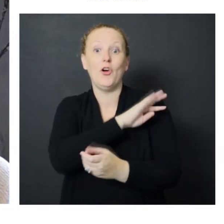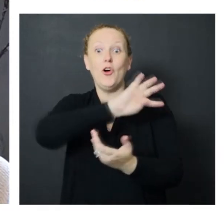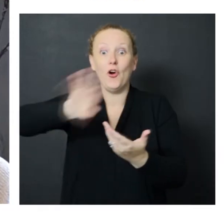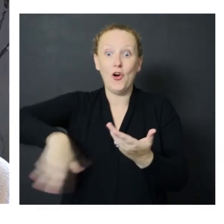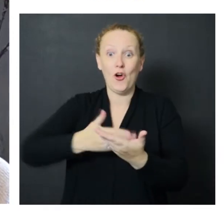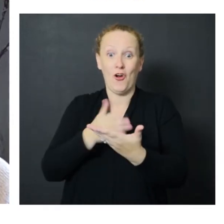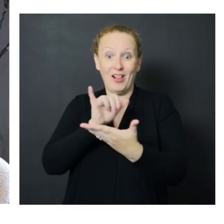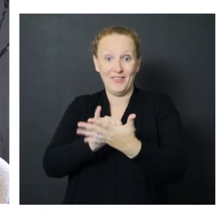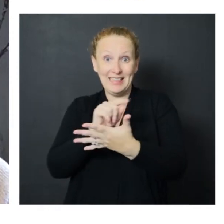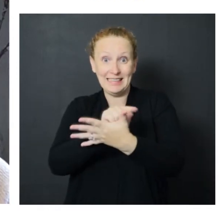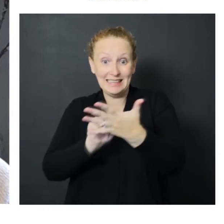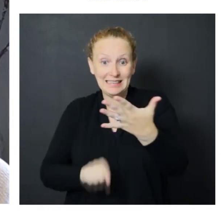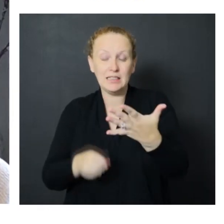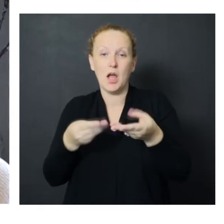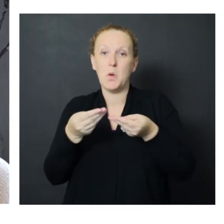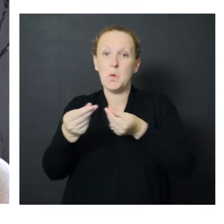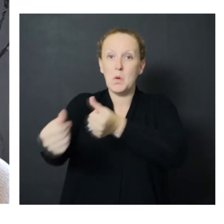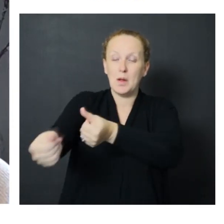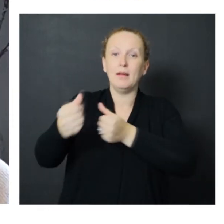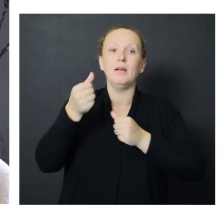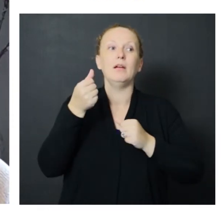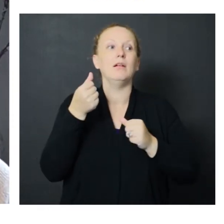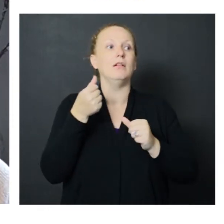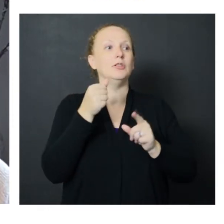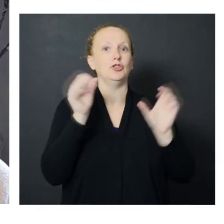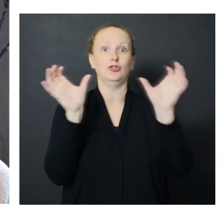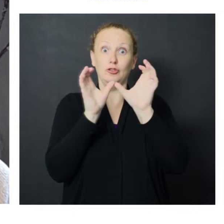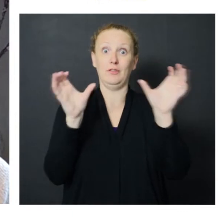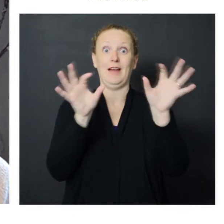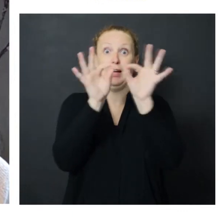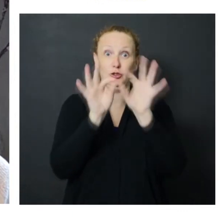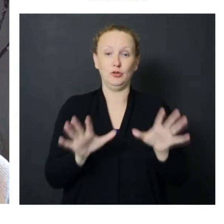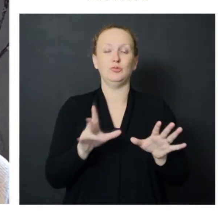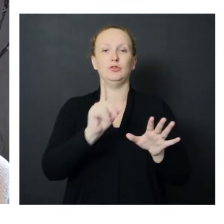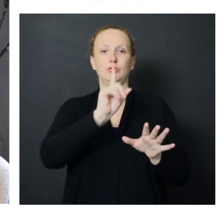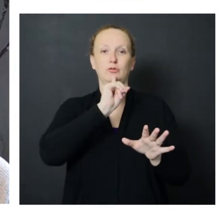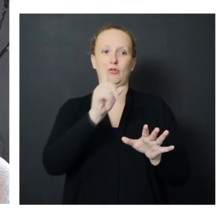certified interpreters are more prepared to provide quality